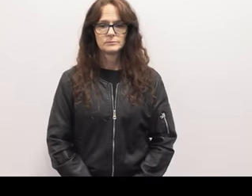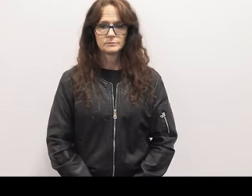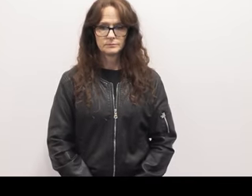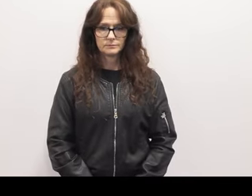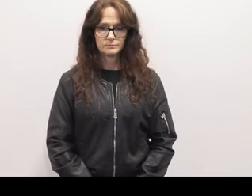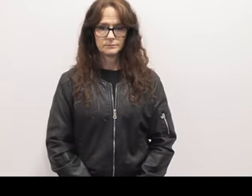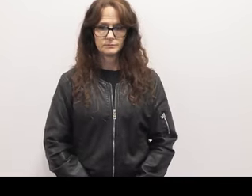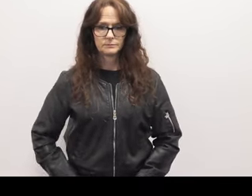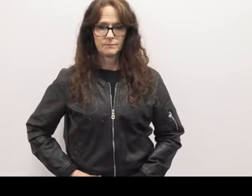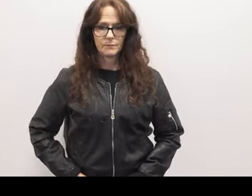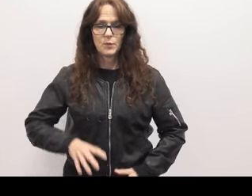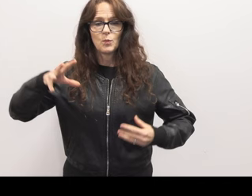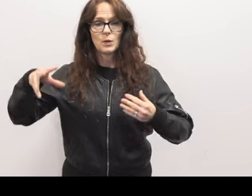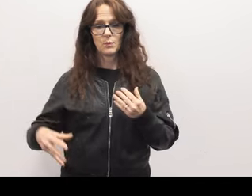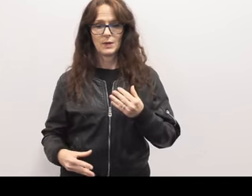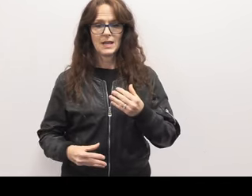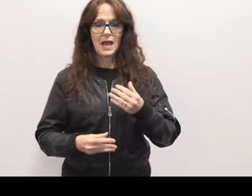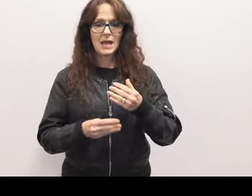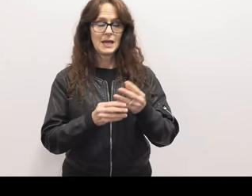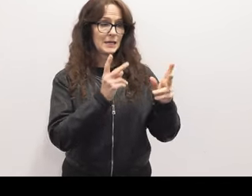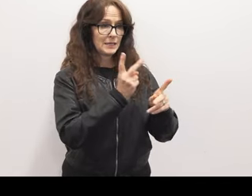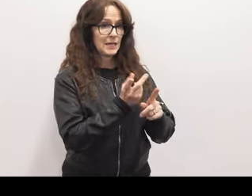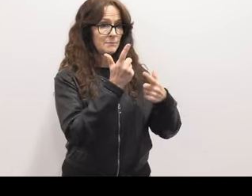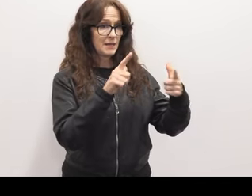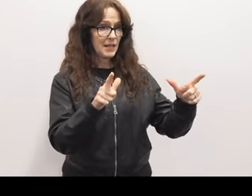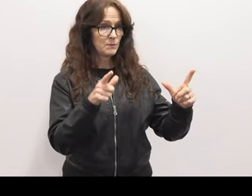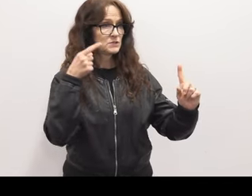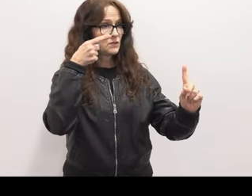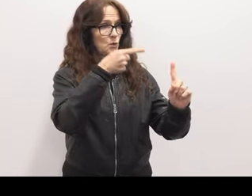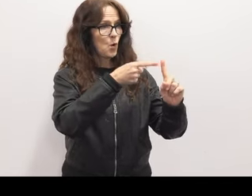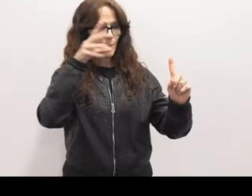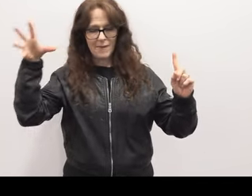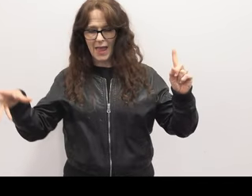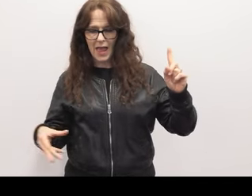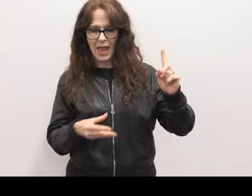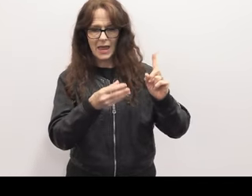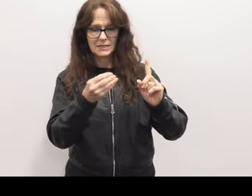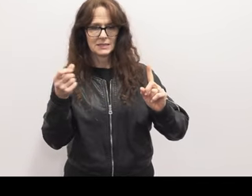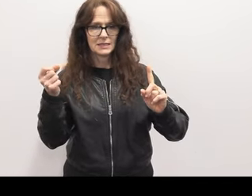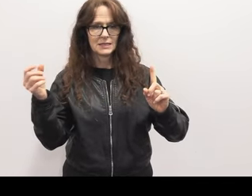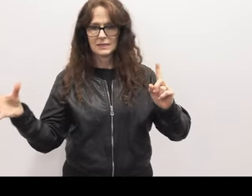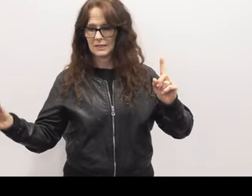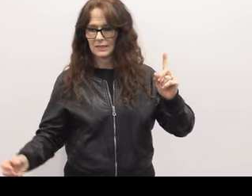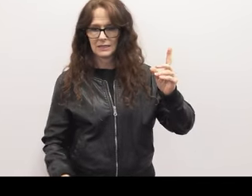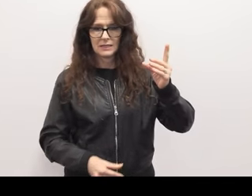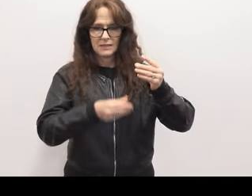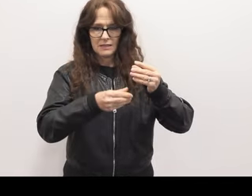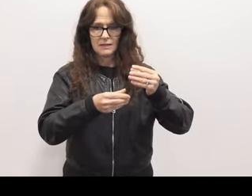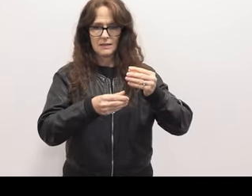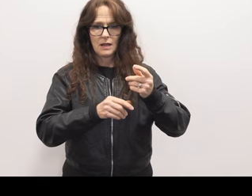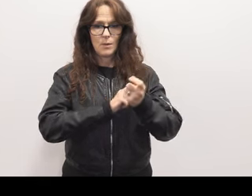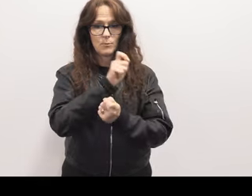[Juan Benitez] So we would add that, we would keep the language in the goal, but adding that specificity, Dr. Baker. Precision. [Jill Baker] Yeah.